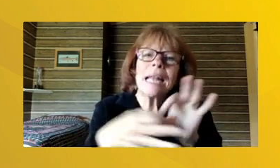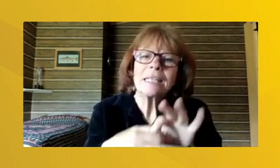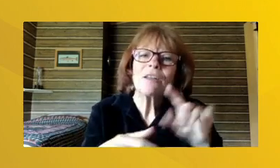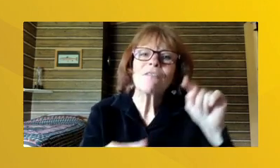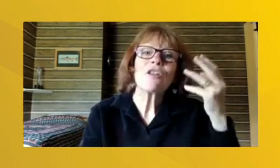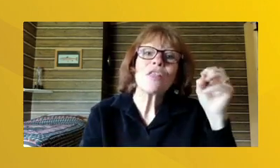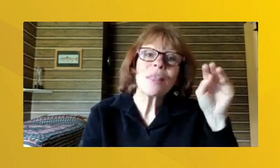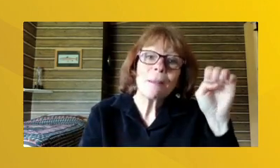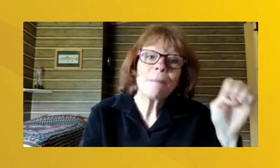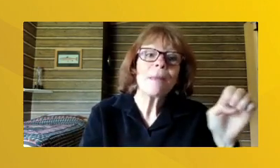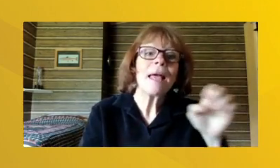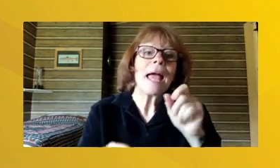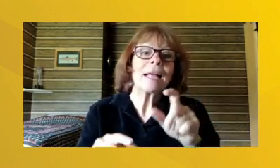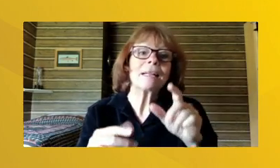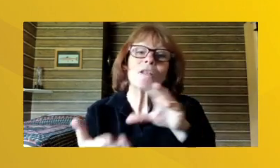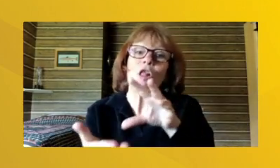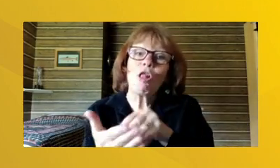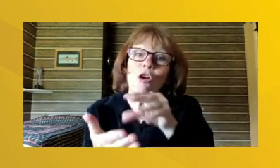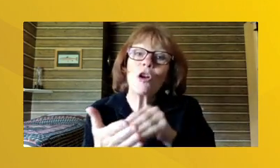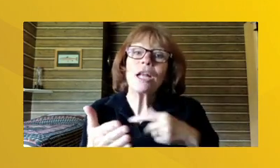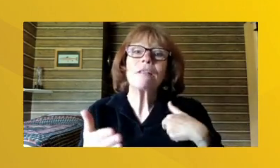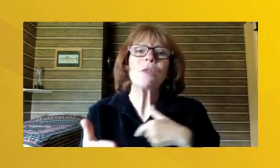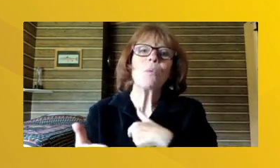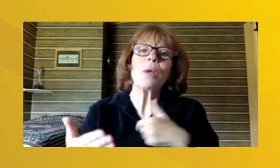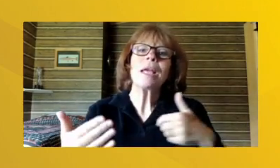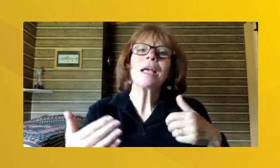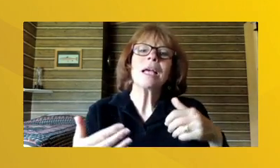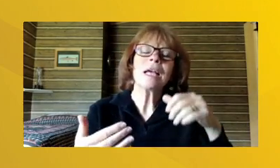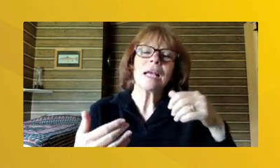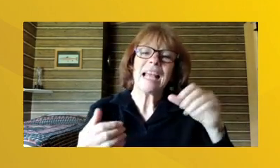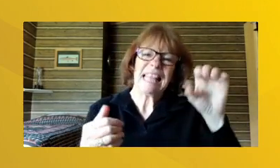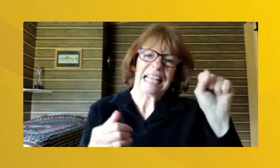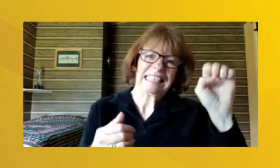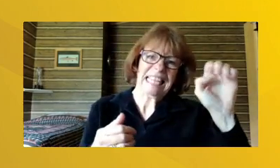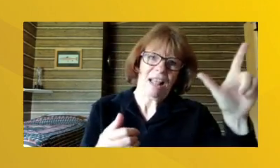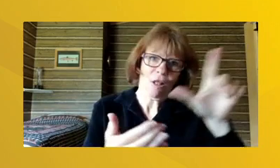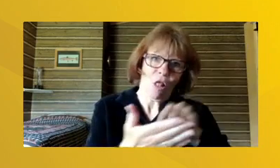so that we can use multiple access points to engage all different styles of learners